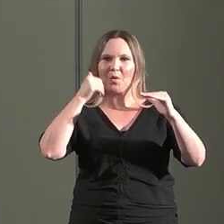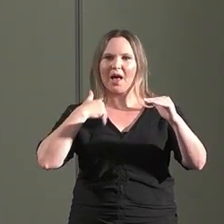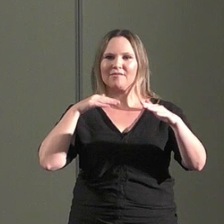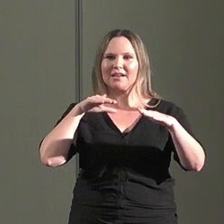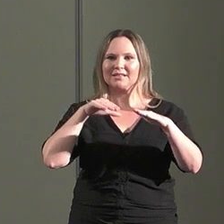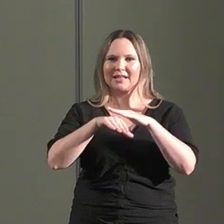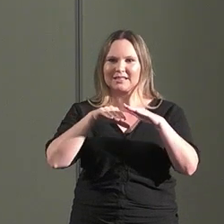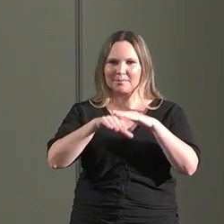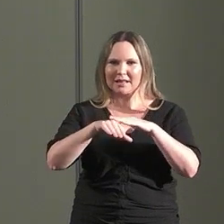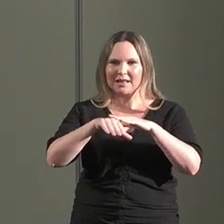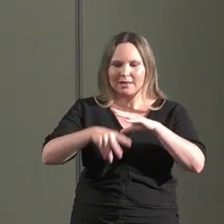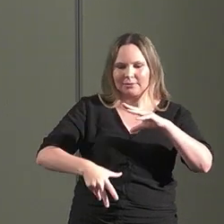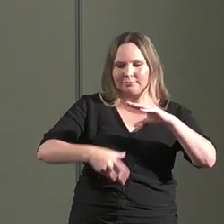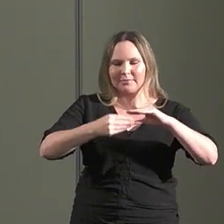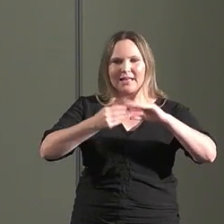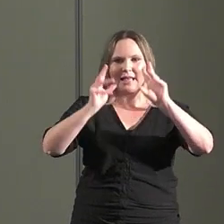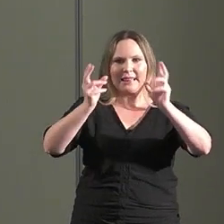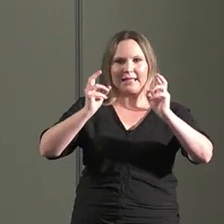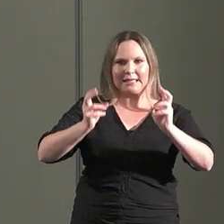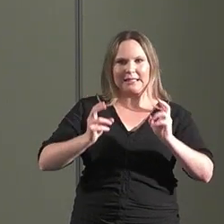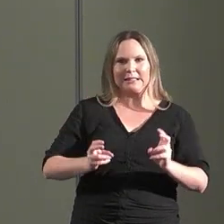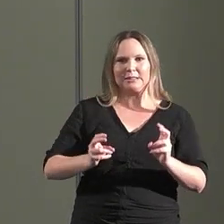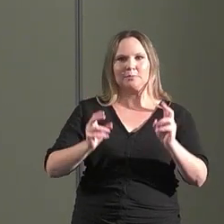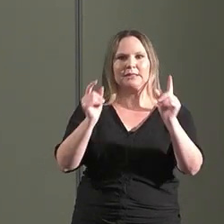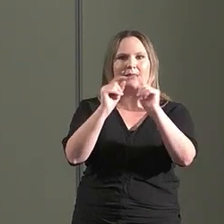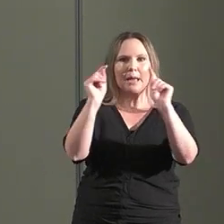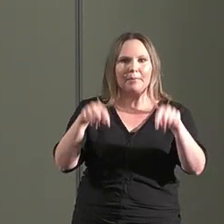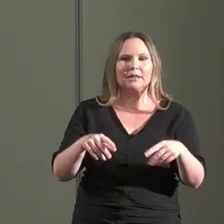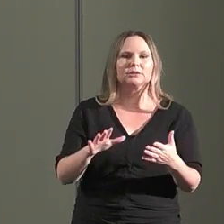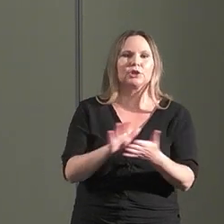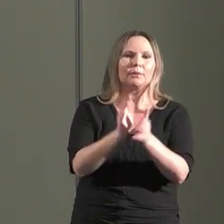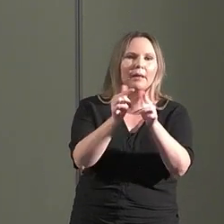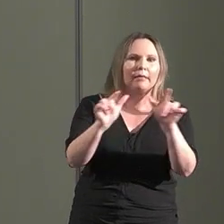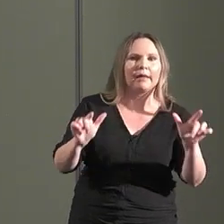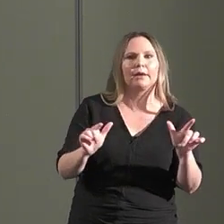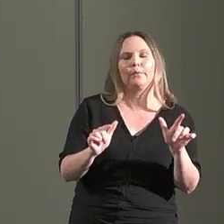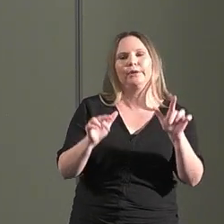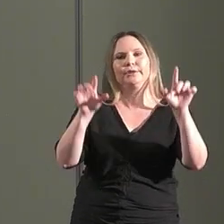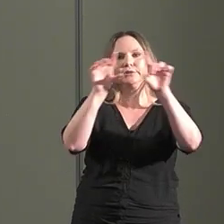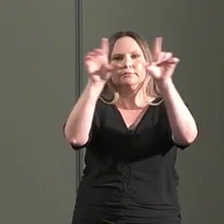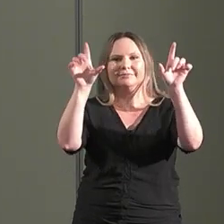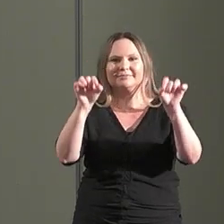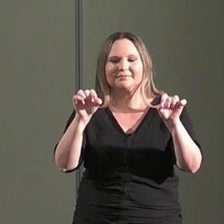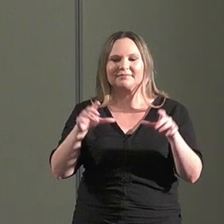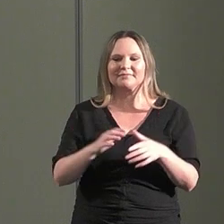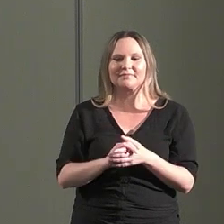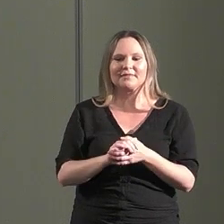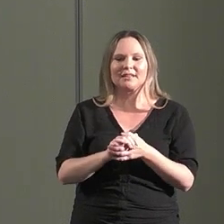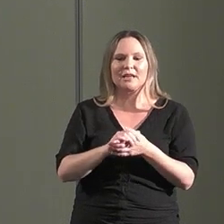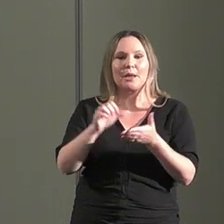into themes and templates and document headings and page regions those are addressed they